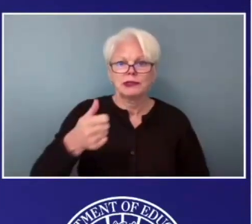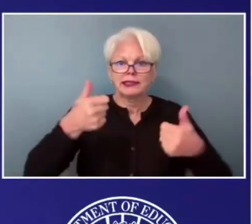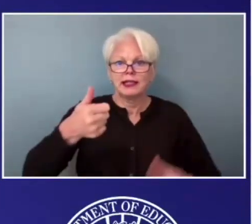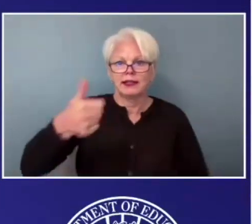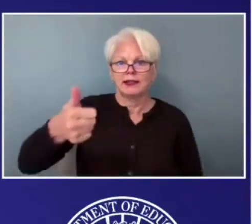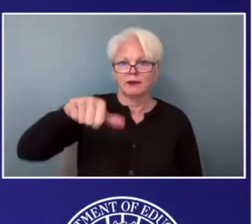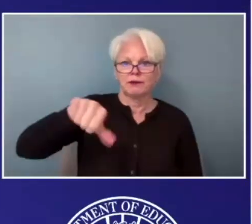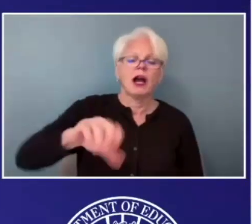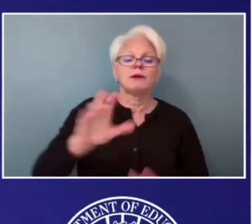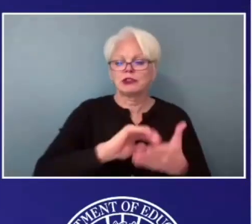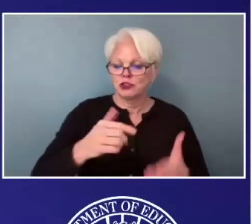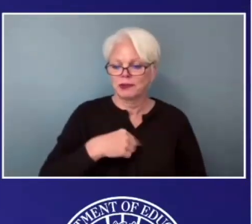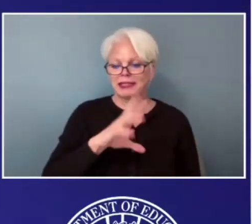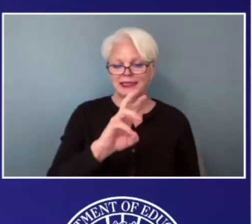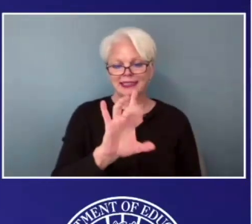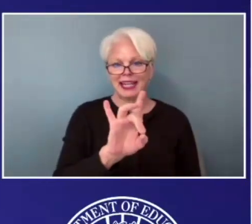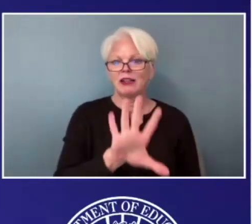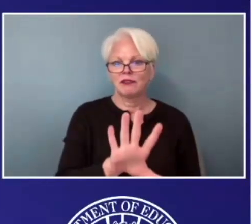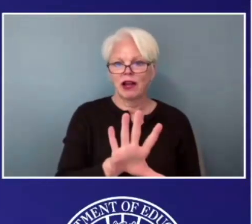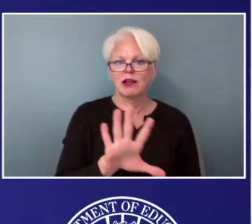I'm sorry, 685. I apologize. 685.